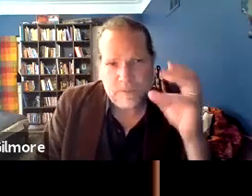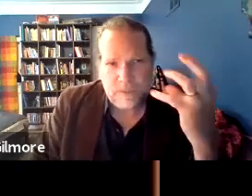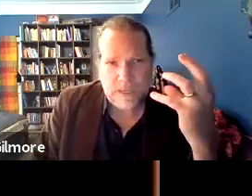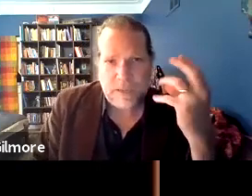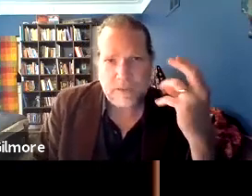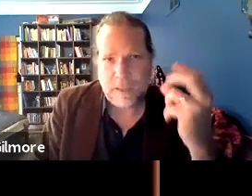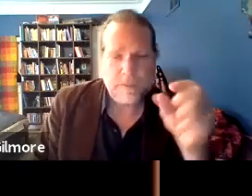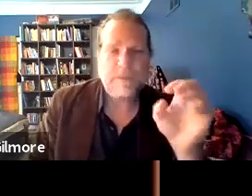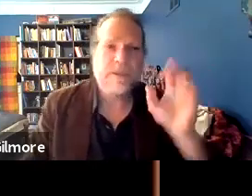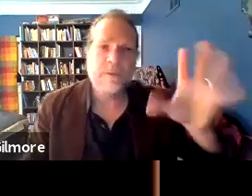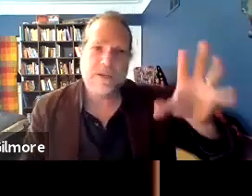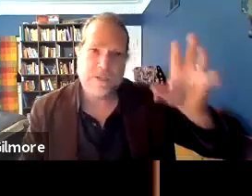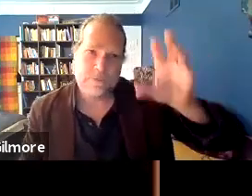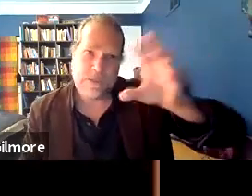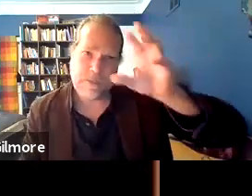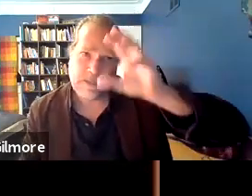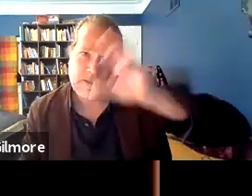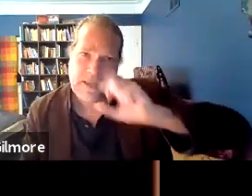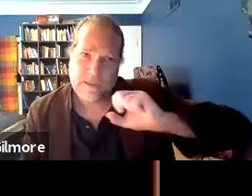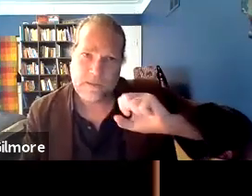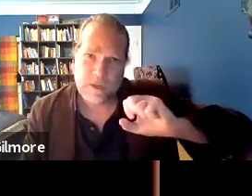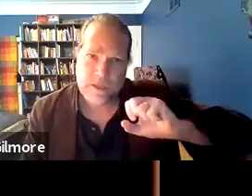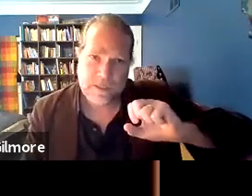when we think about, I mean, immigration comes up again, and again, in American